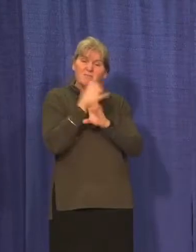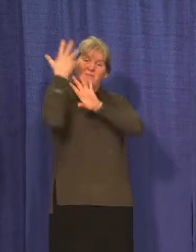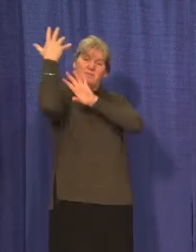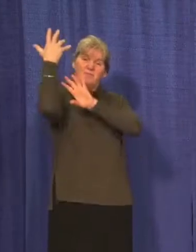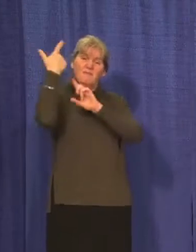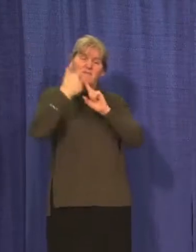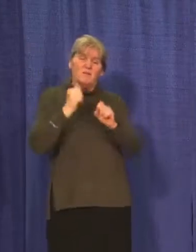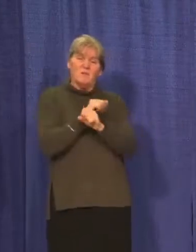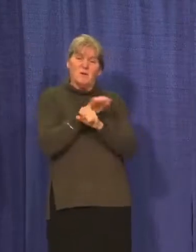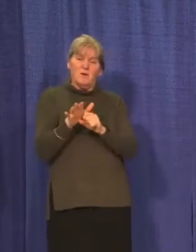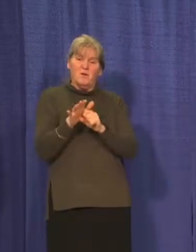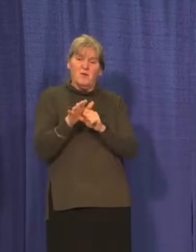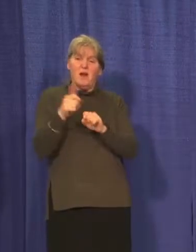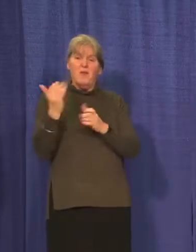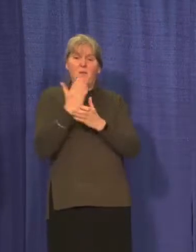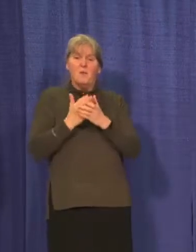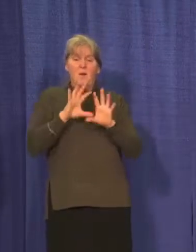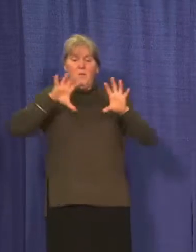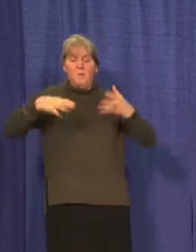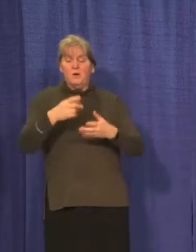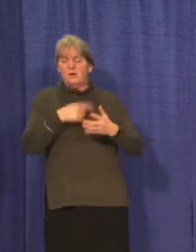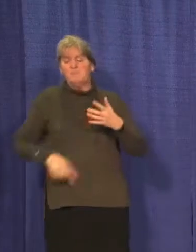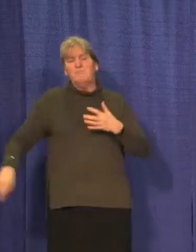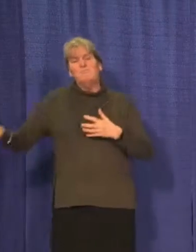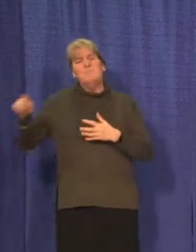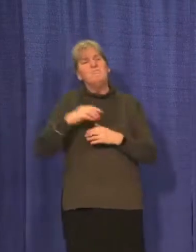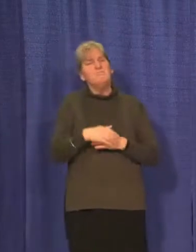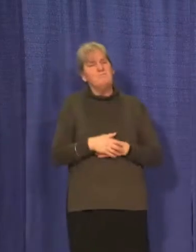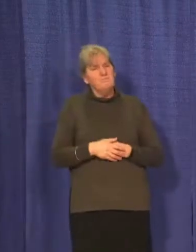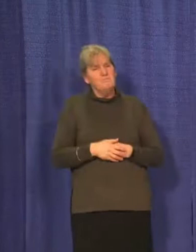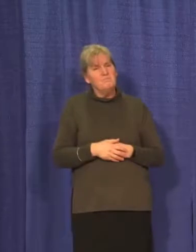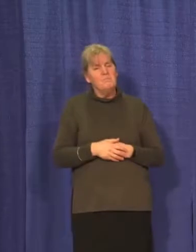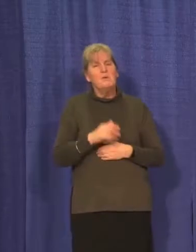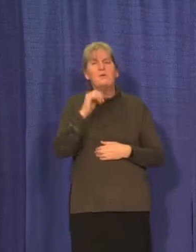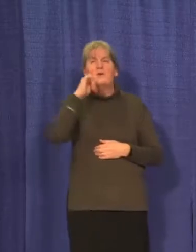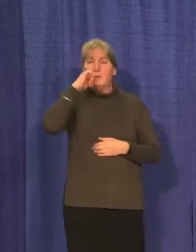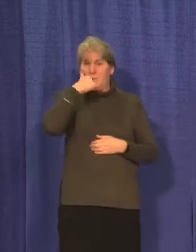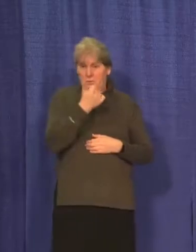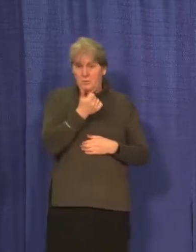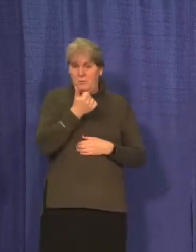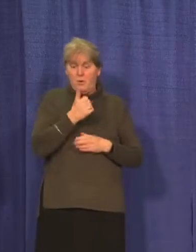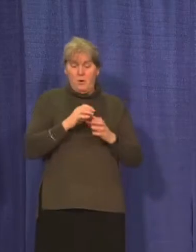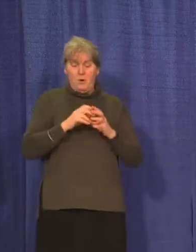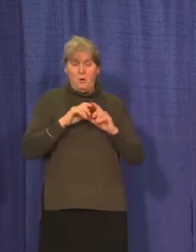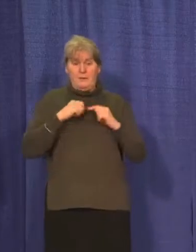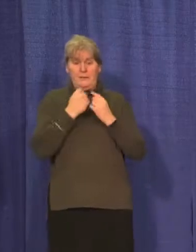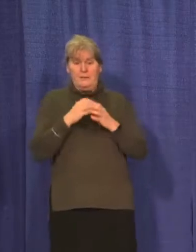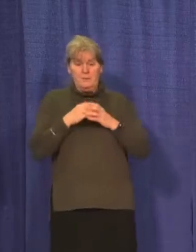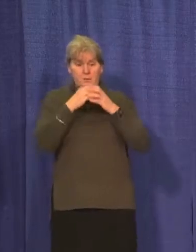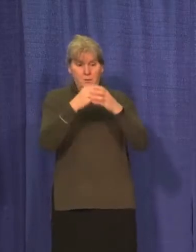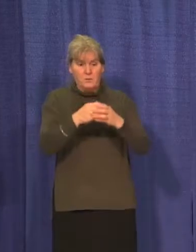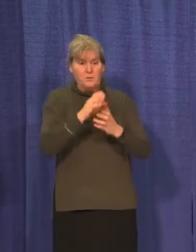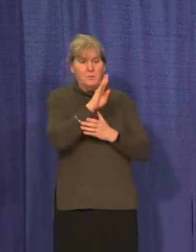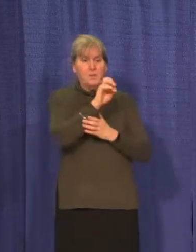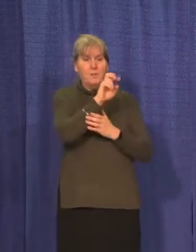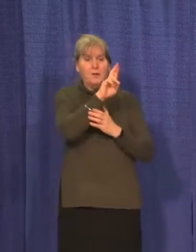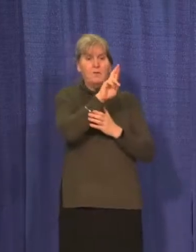destruction this pandemic has brought in other parts of the world. Tomorrow the teams will be in Beavercreek and then on Friday,